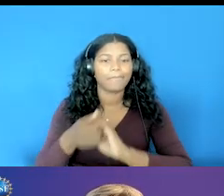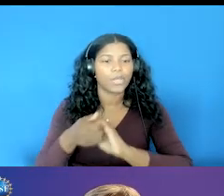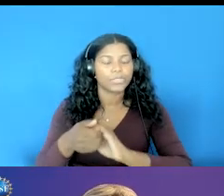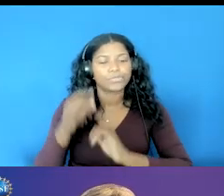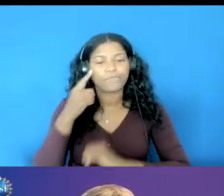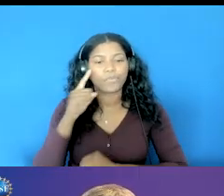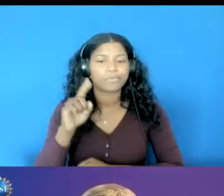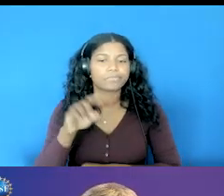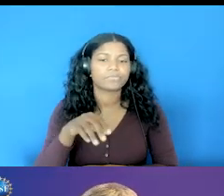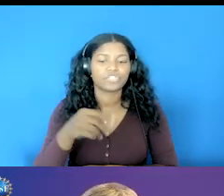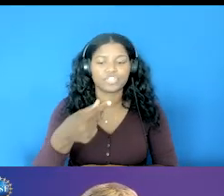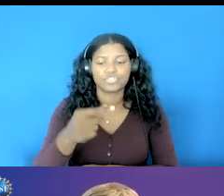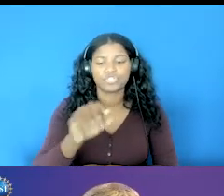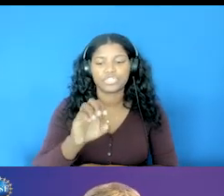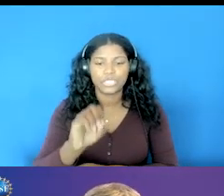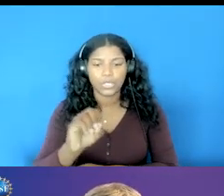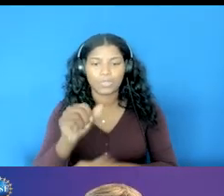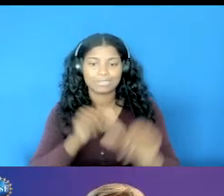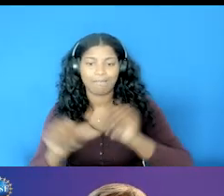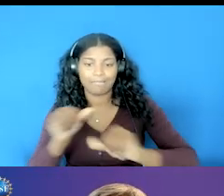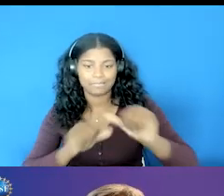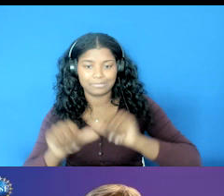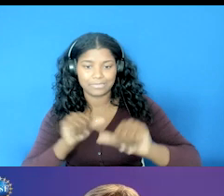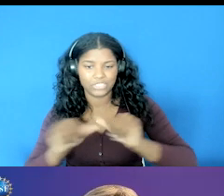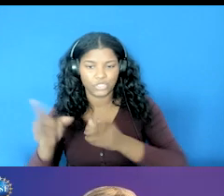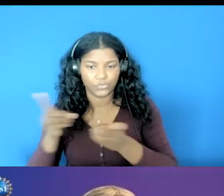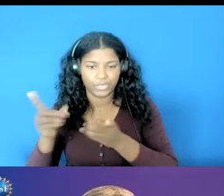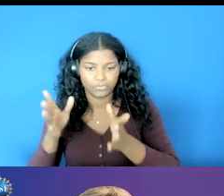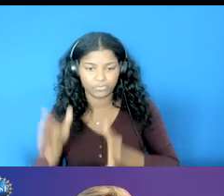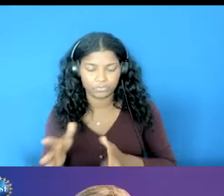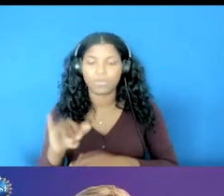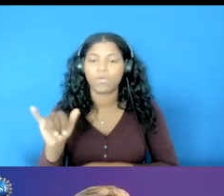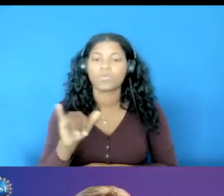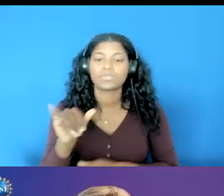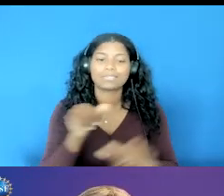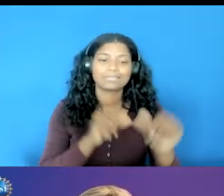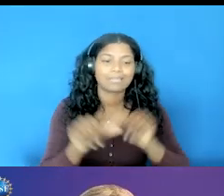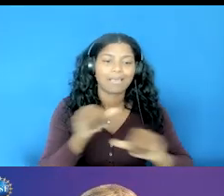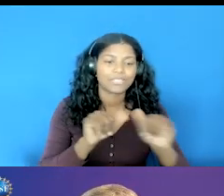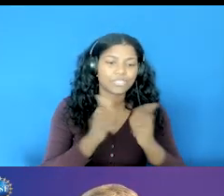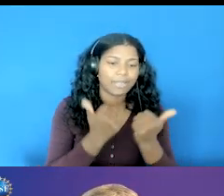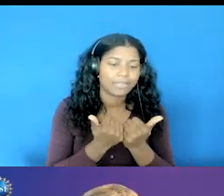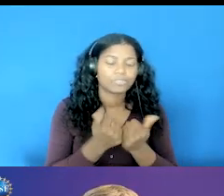and the geosciences directorate at the NSF. And with science agencies in China, Brazil and South Africa.